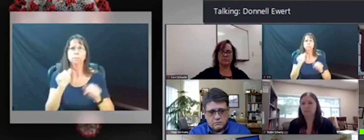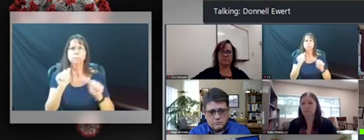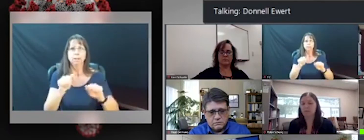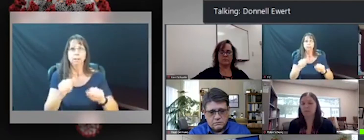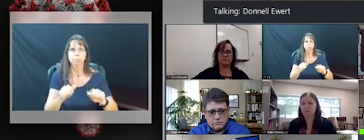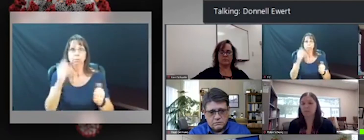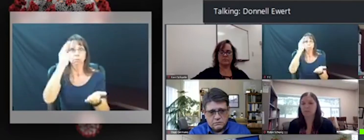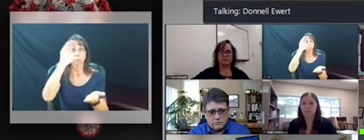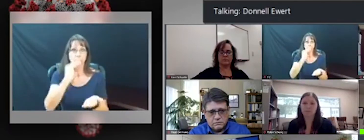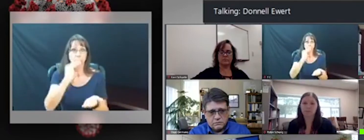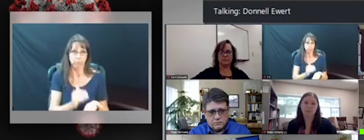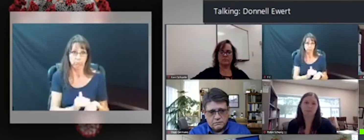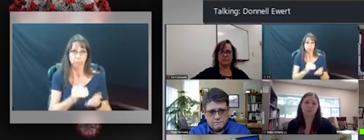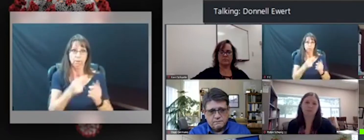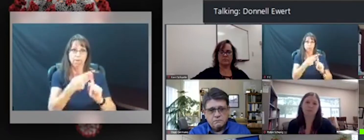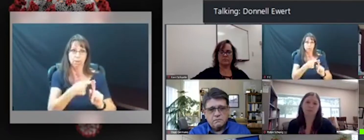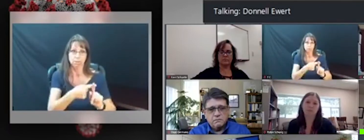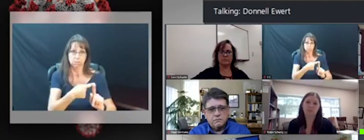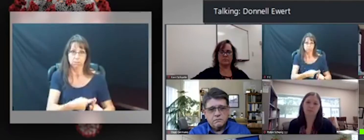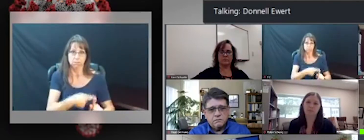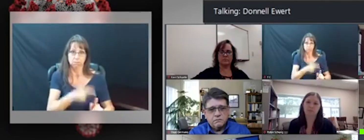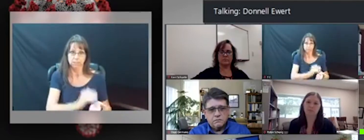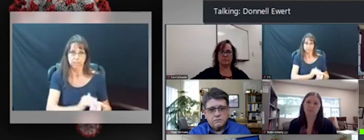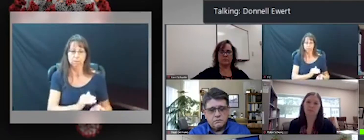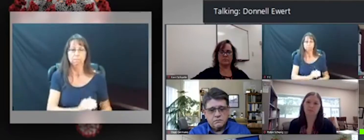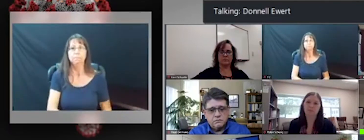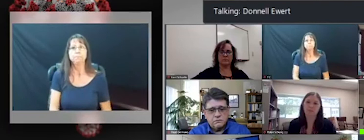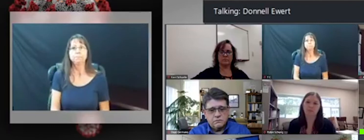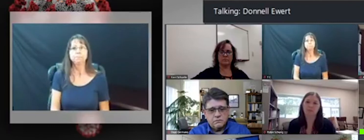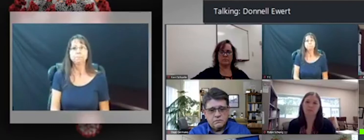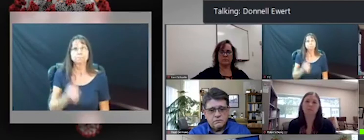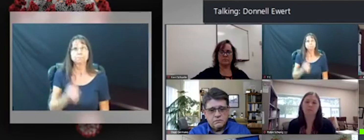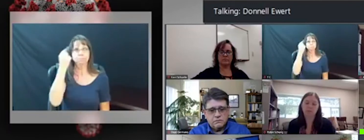from a big picture point of view that this really is our third spike in Shasta County.